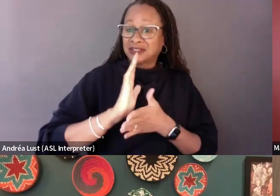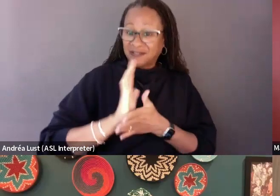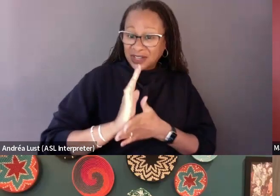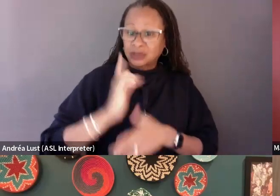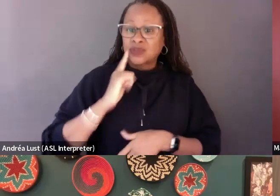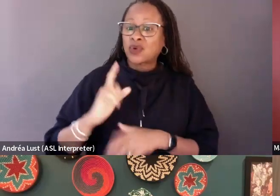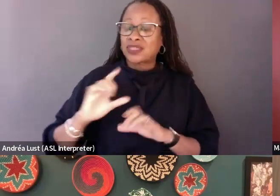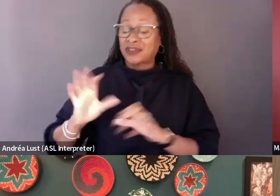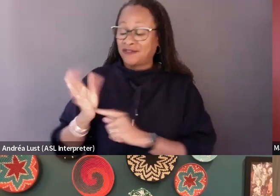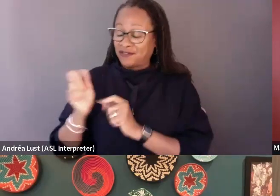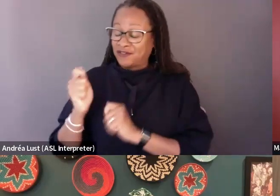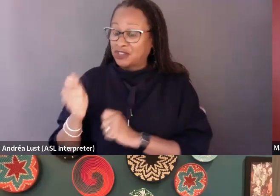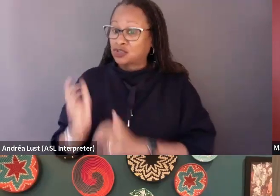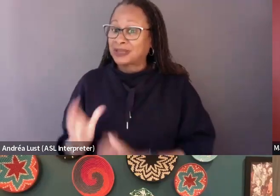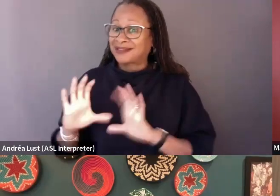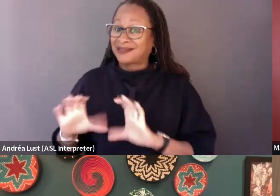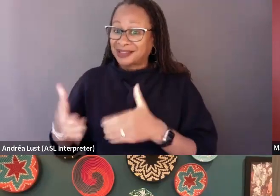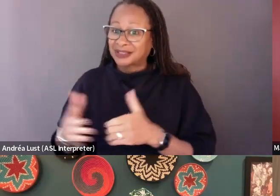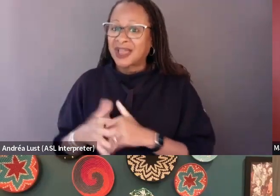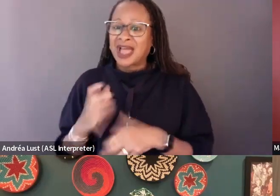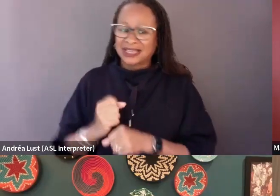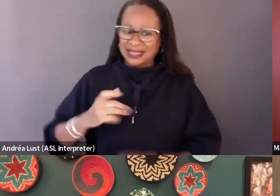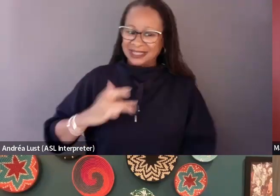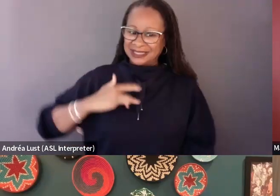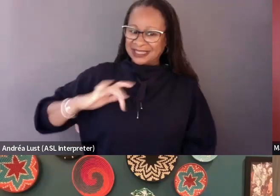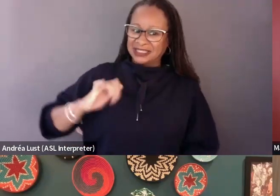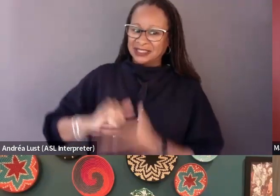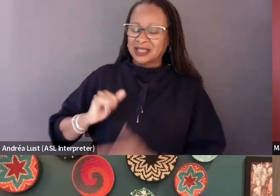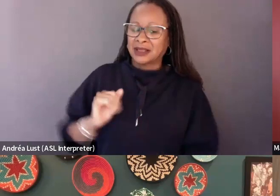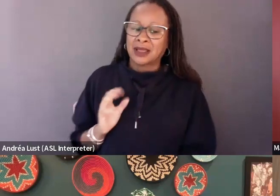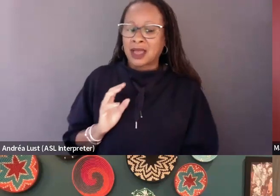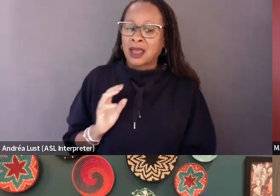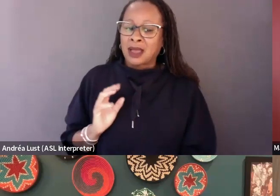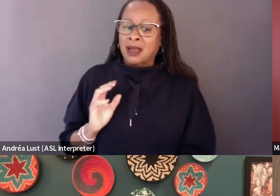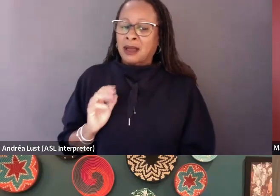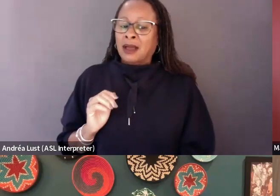I was getting this sense that Bombay is really busy. People have concerns